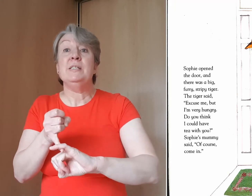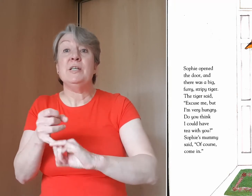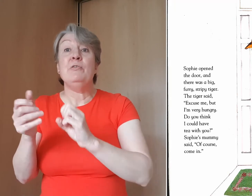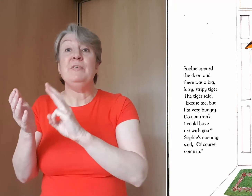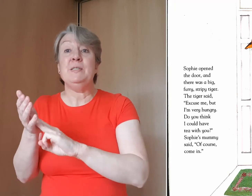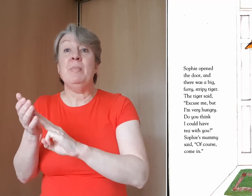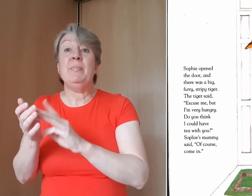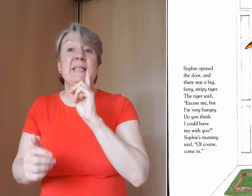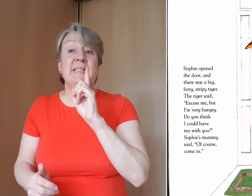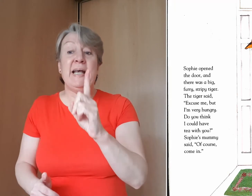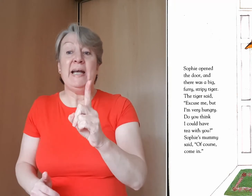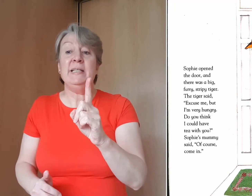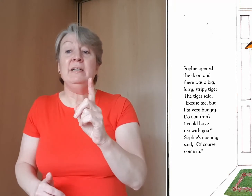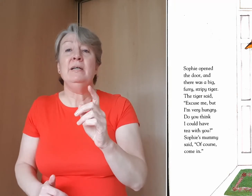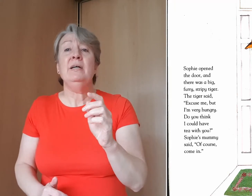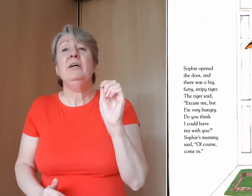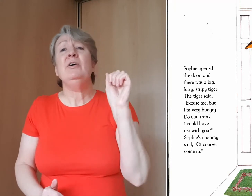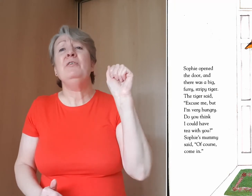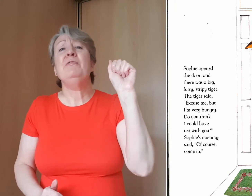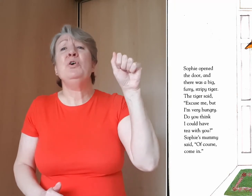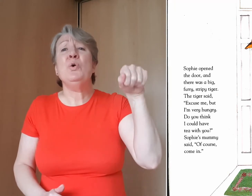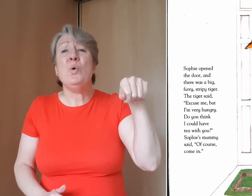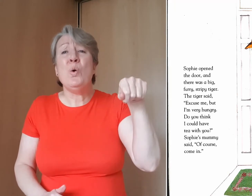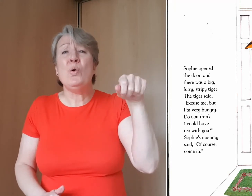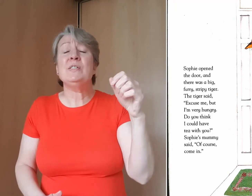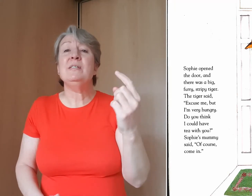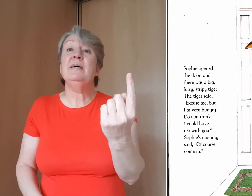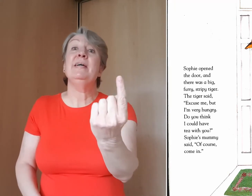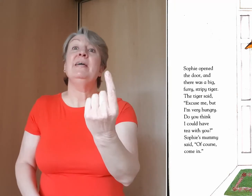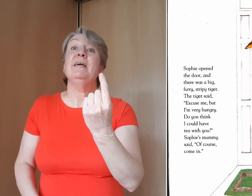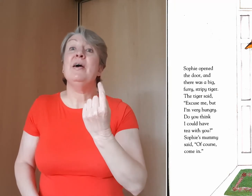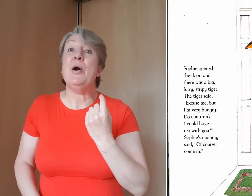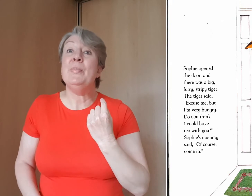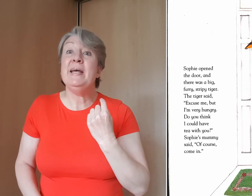Sophie's mummy said "Of course! Come in."